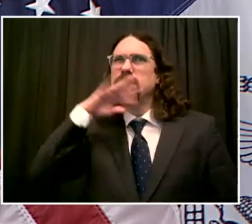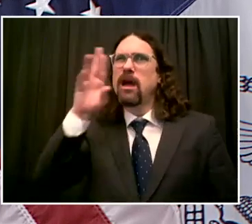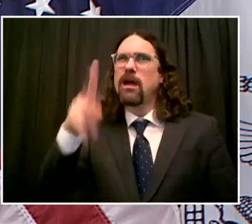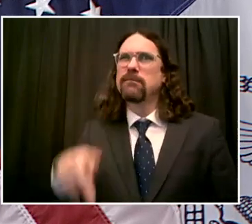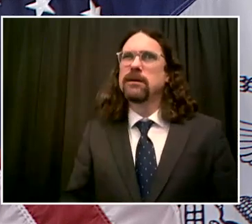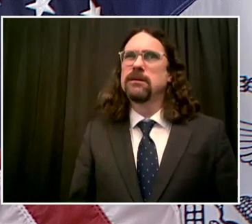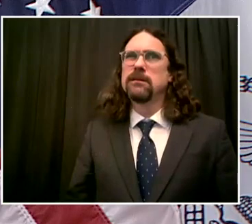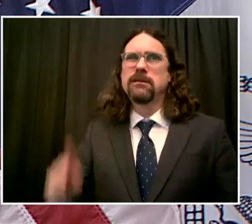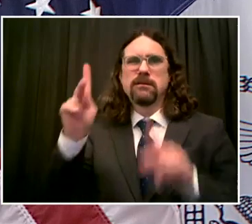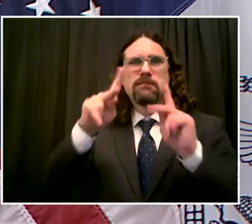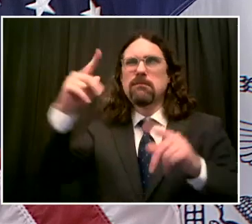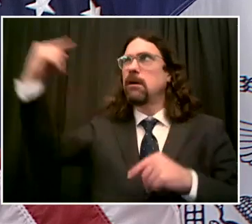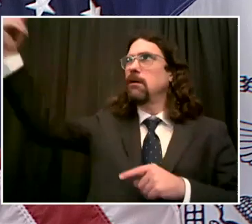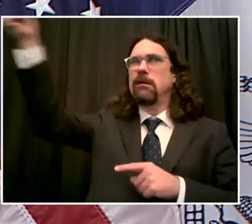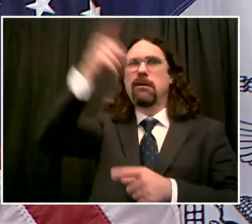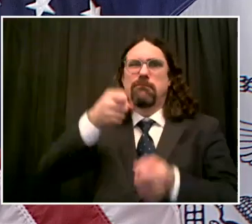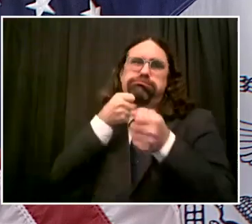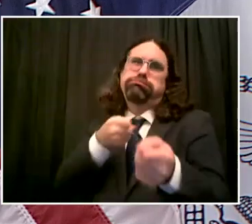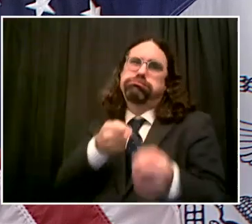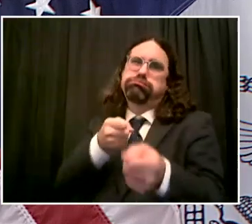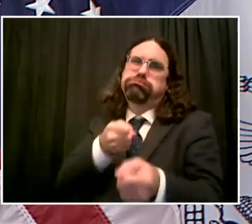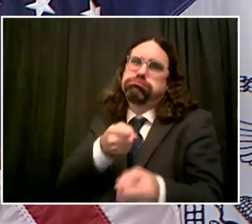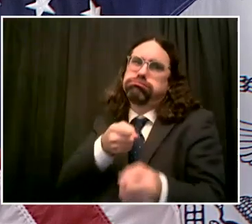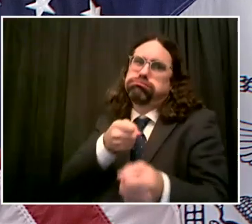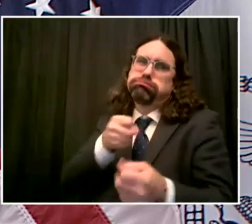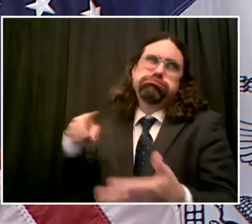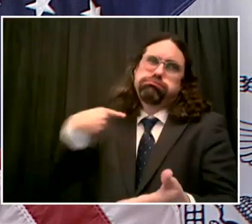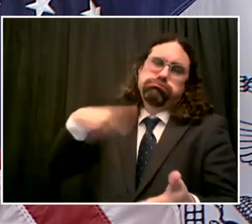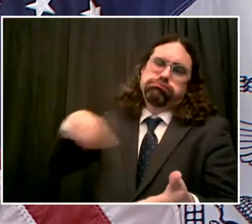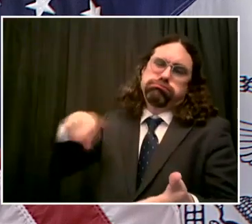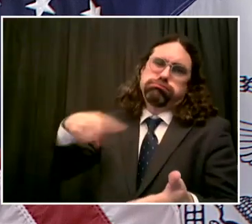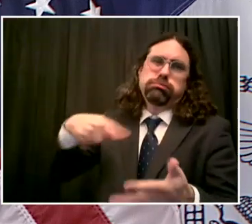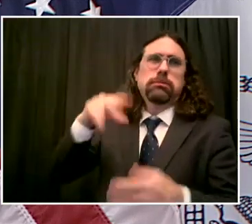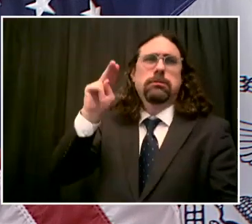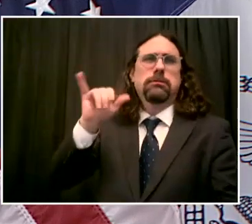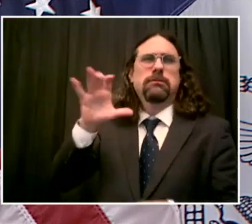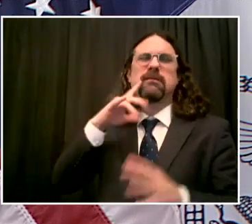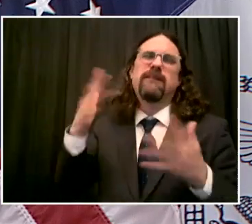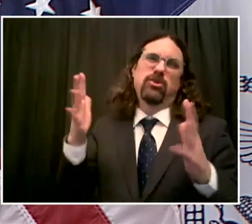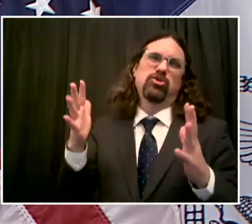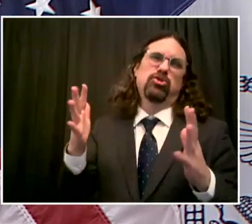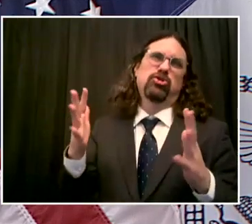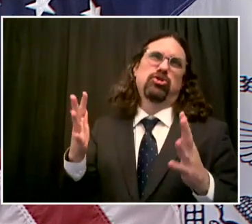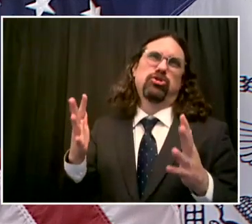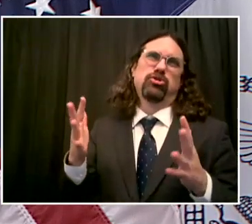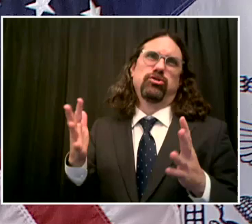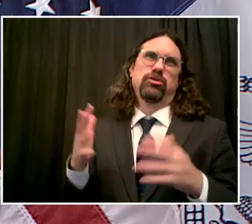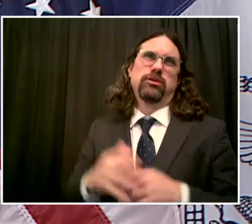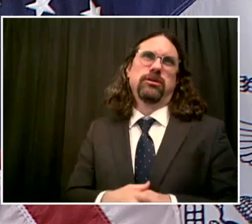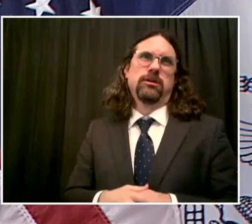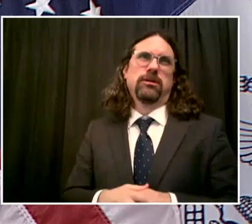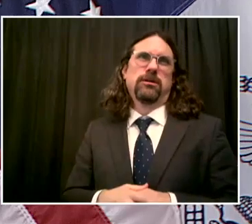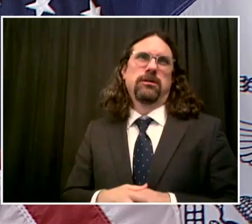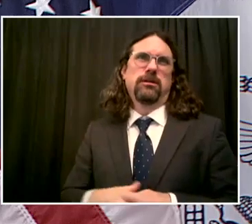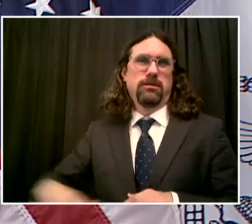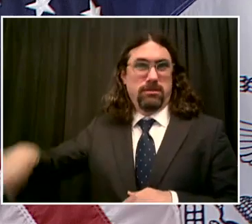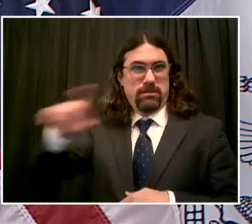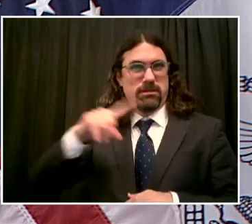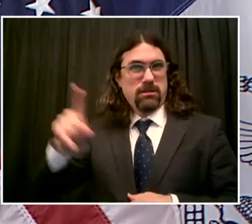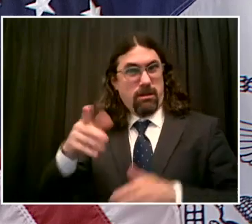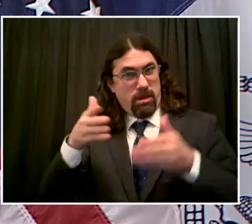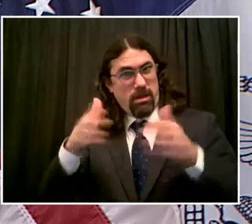YOU CAN ALWAYS FIND EXCEPTIONS.